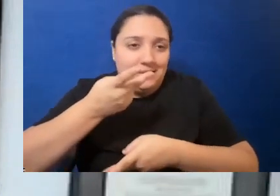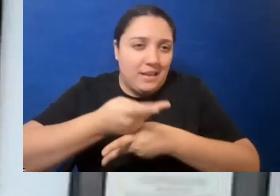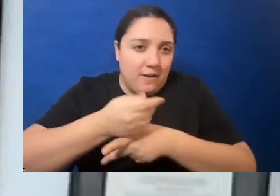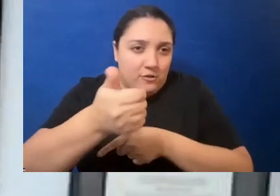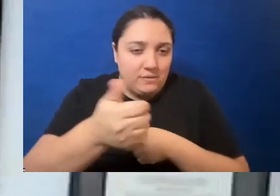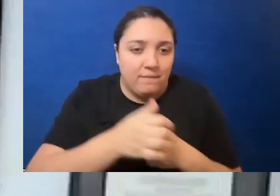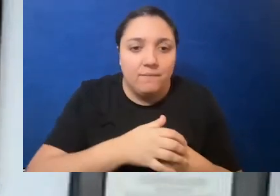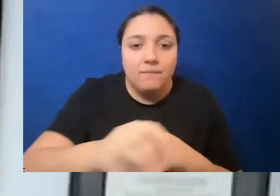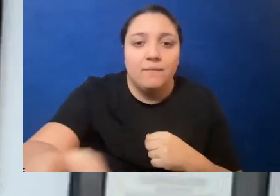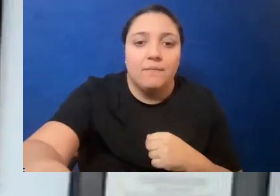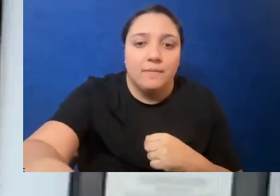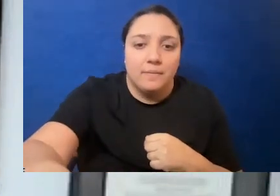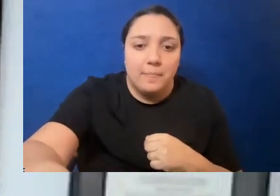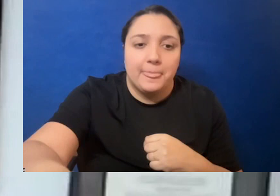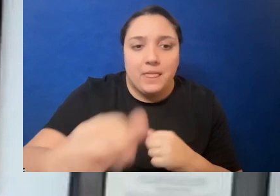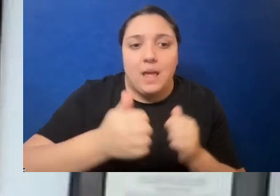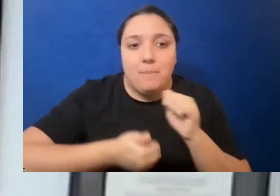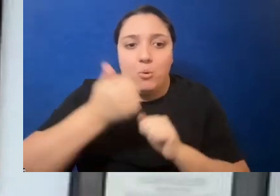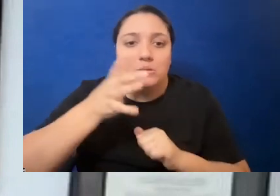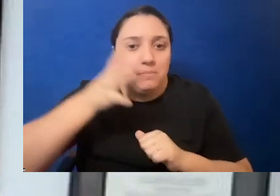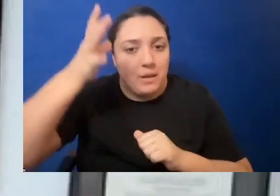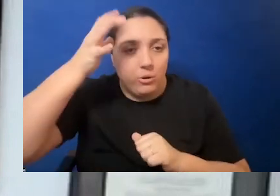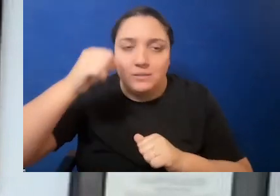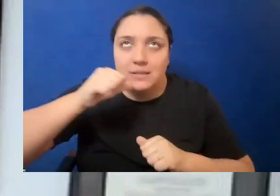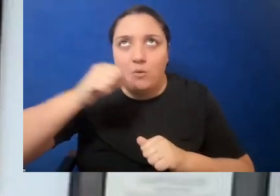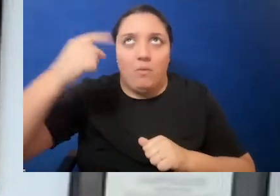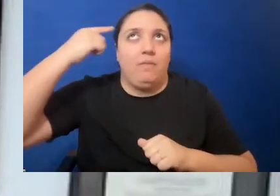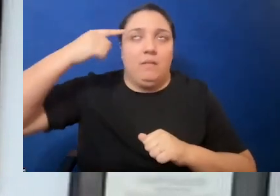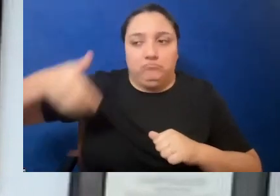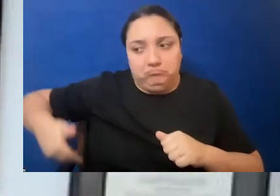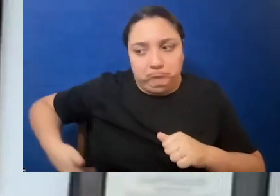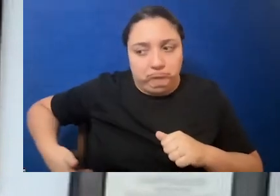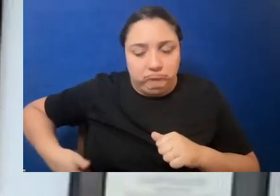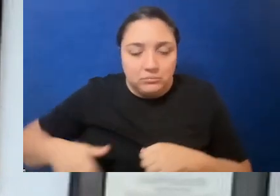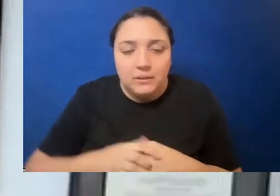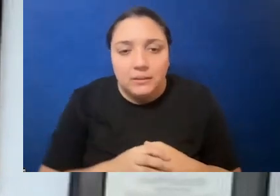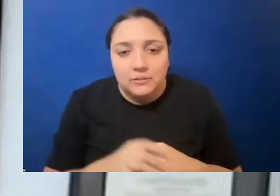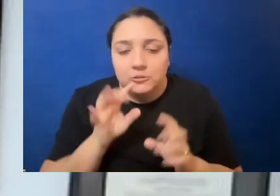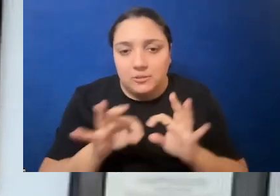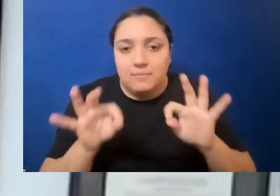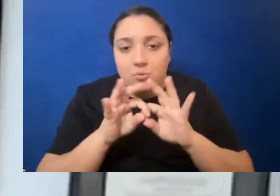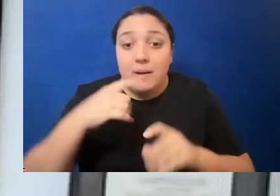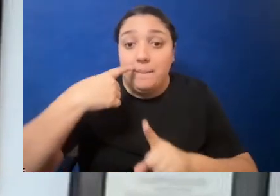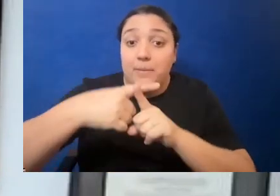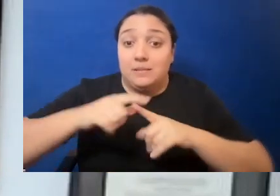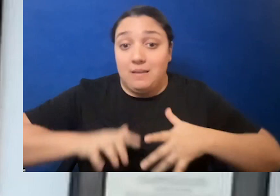GO ON PAST 18. SO THIS IS SOMETHING THAT MANY FAMILIES HAVE TO DEAL WITH LONG TERM AND LEARNING TO LIVE WITH